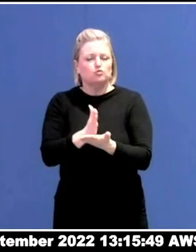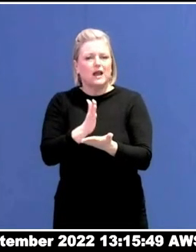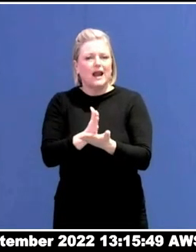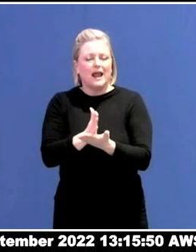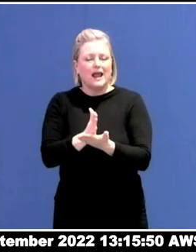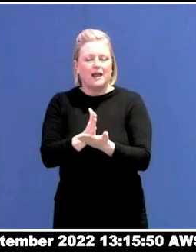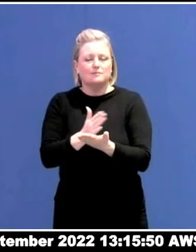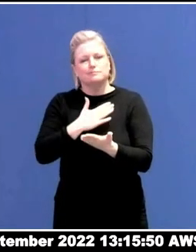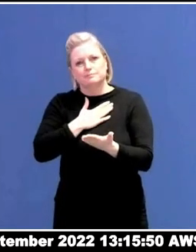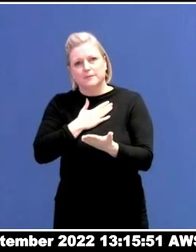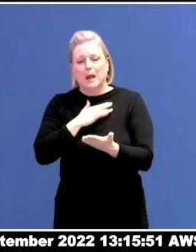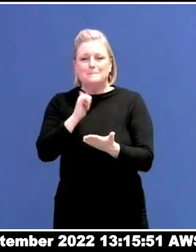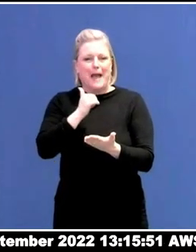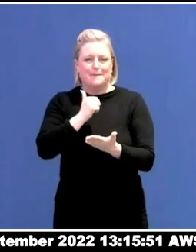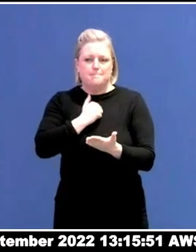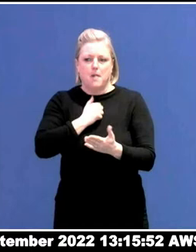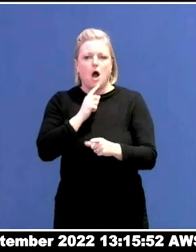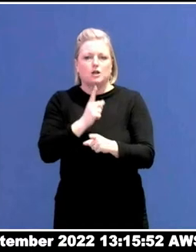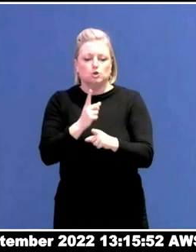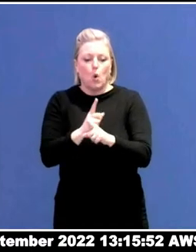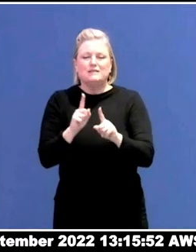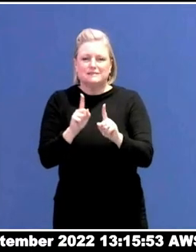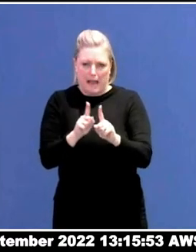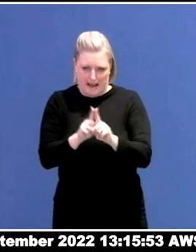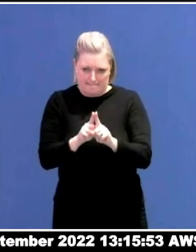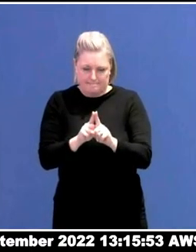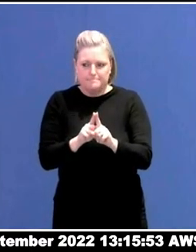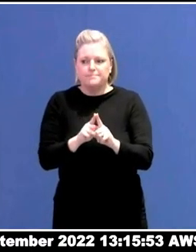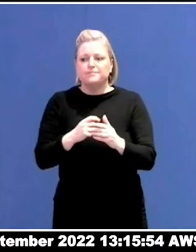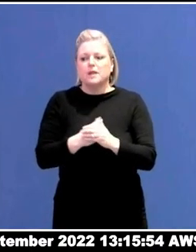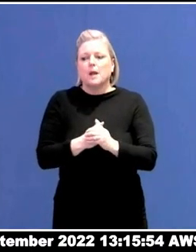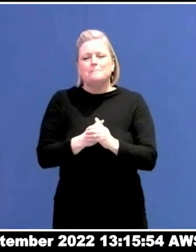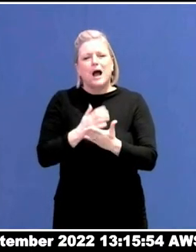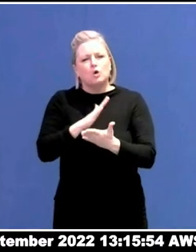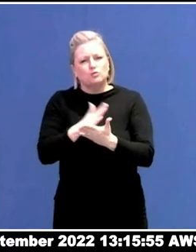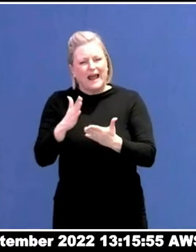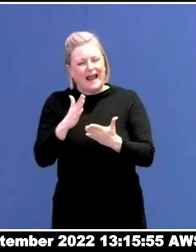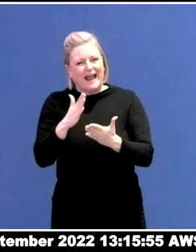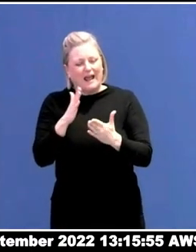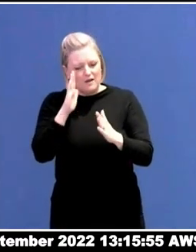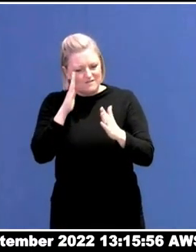is saying, that the institution should be focused on the detainee or the prisoner and